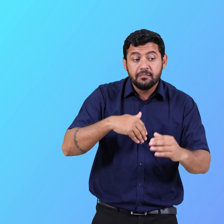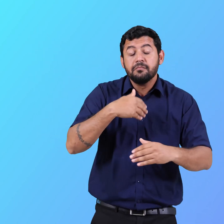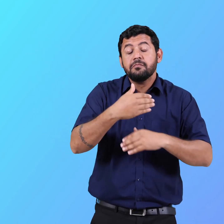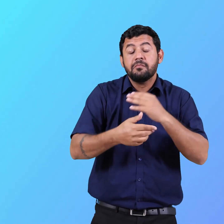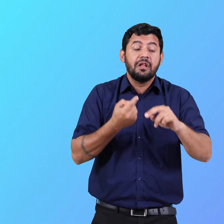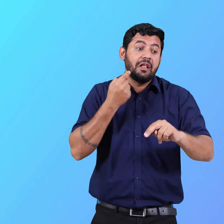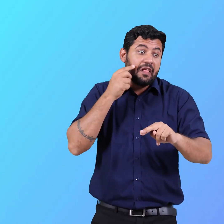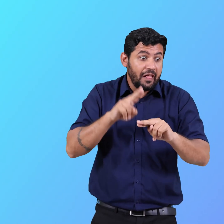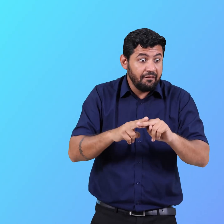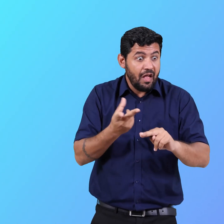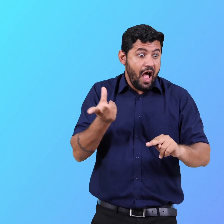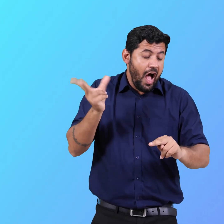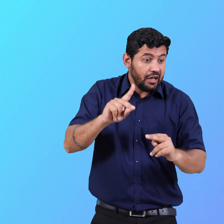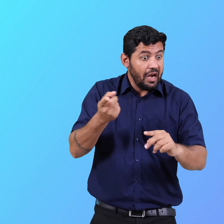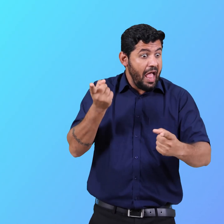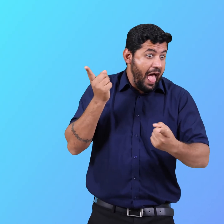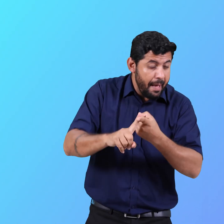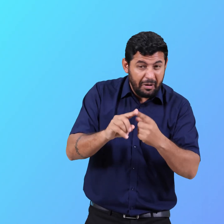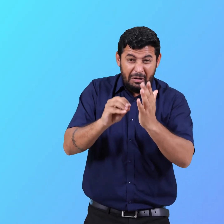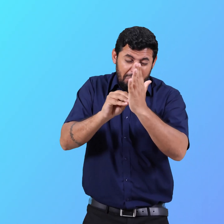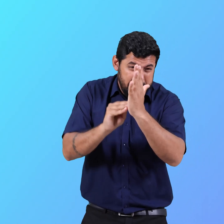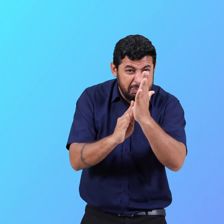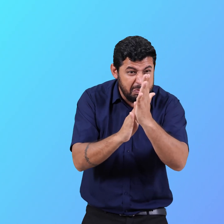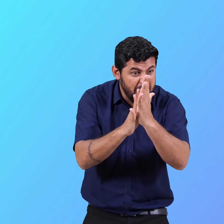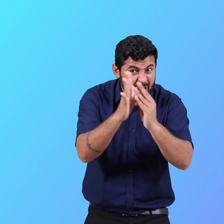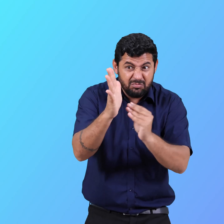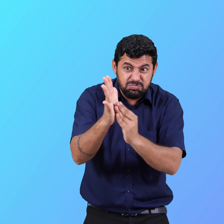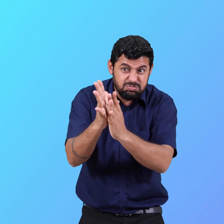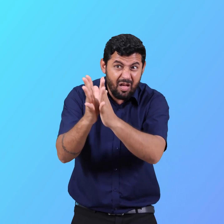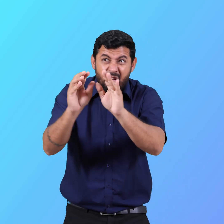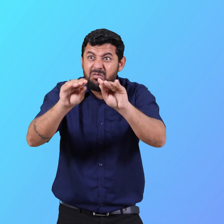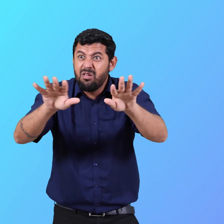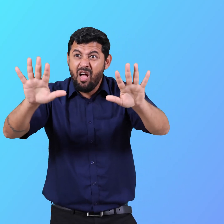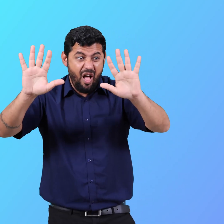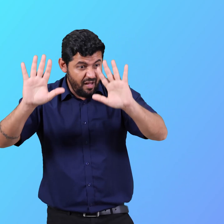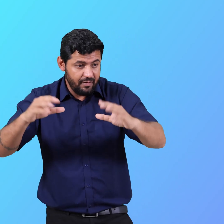“Maybe someone took away the old stones and plaster and put in new stones and plaster. And maybe mildew appears again in that house.